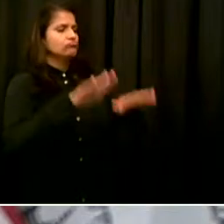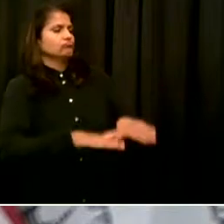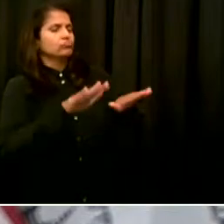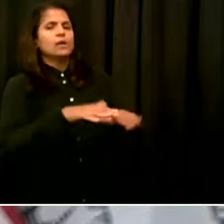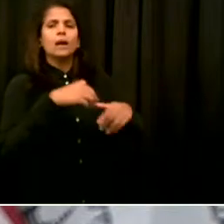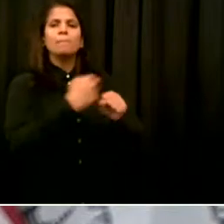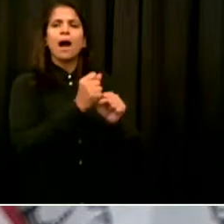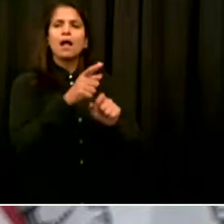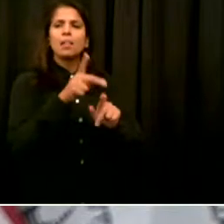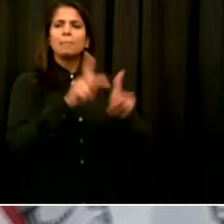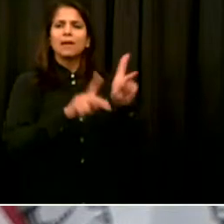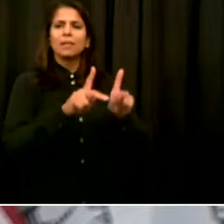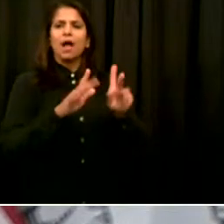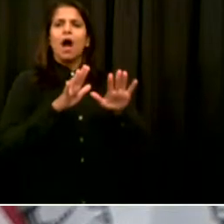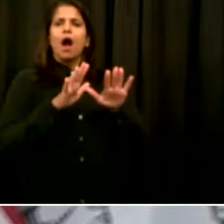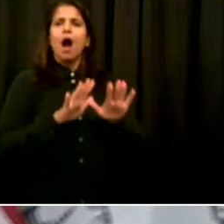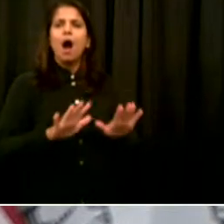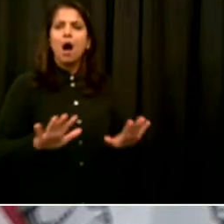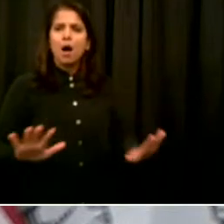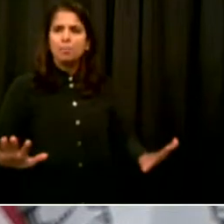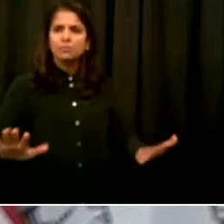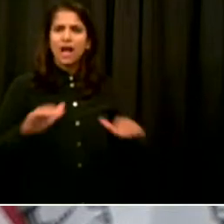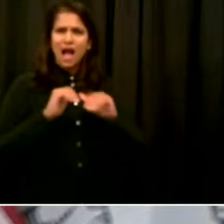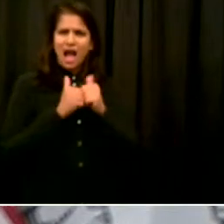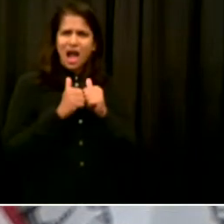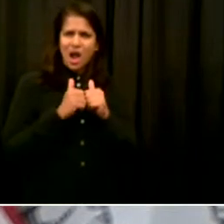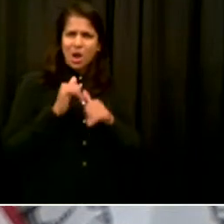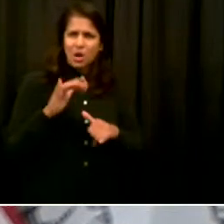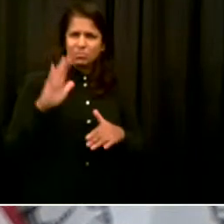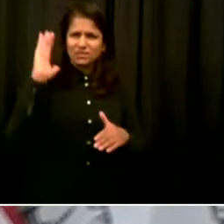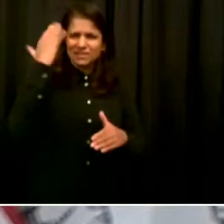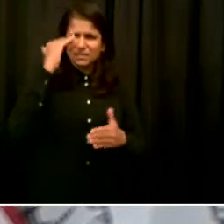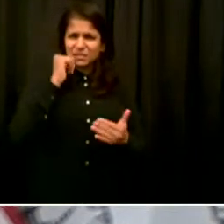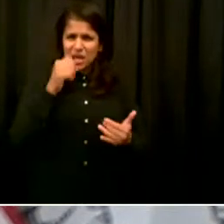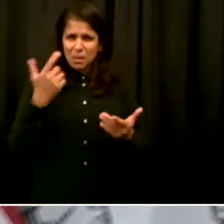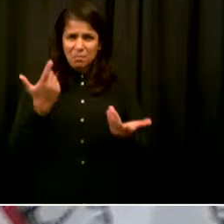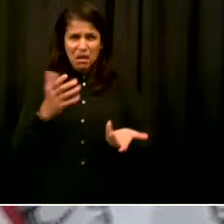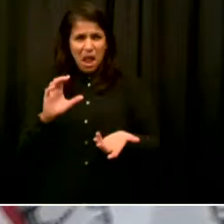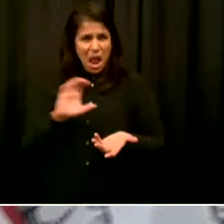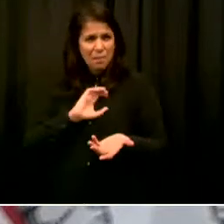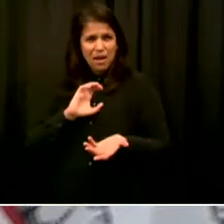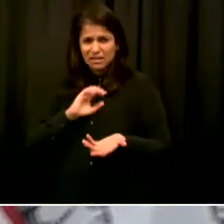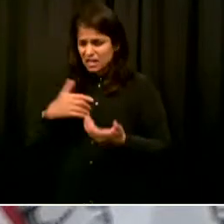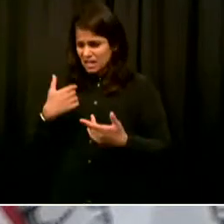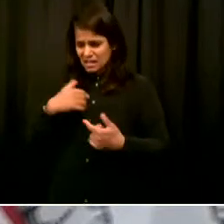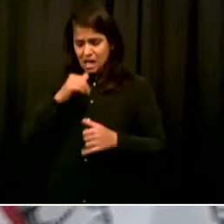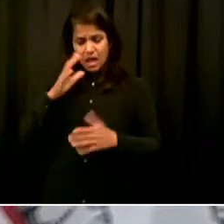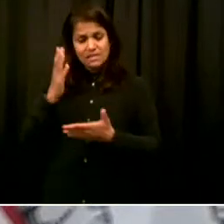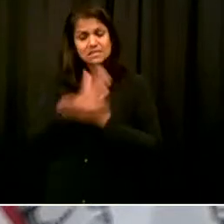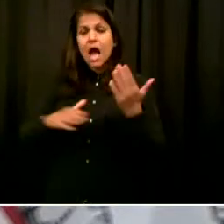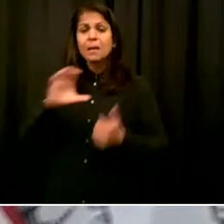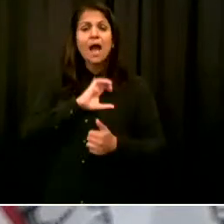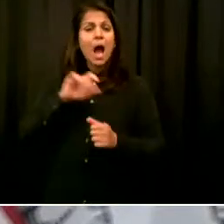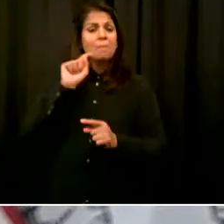WHY, AFTER ALL OF THESE MONTHS OF PROTEST DOES IT SEEM LIKE DE-